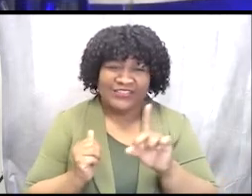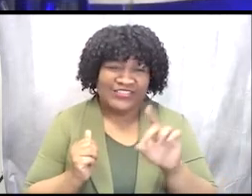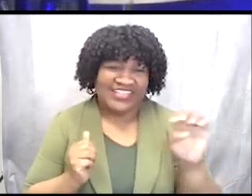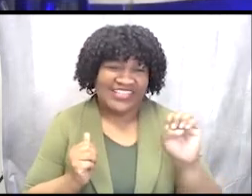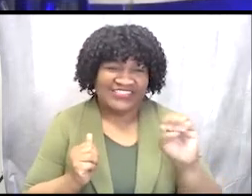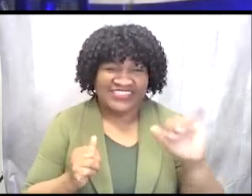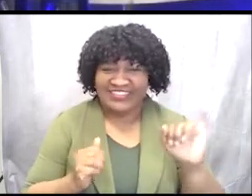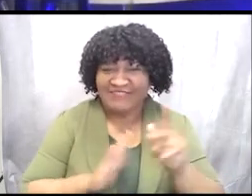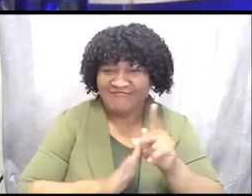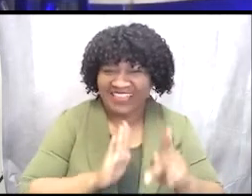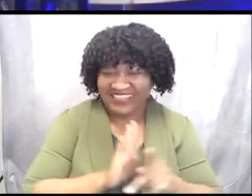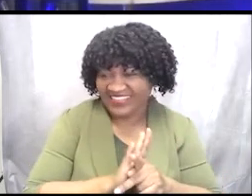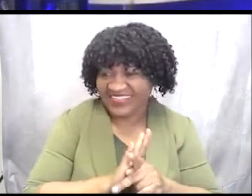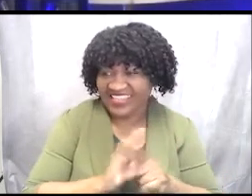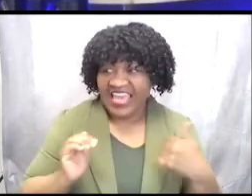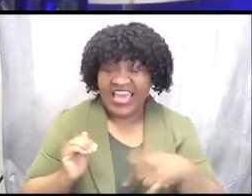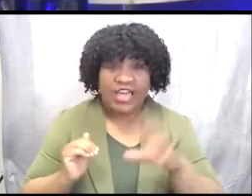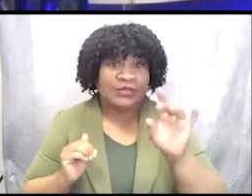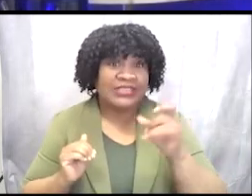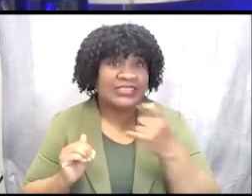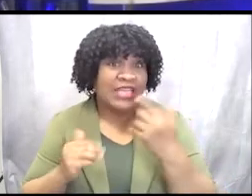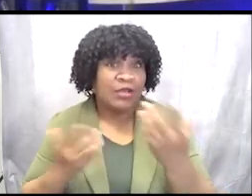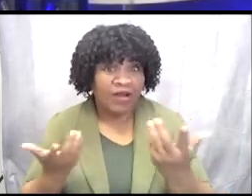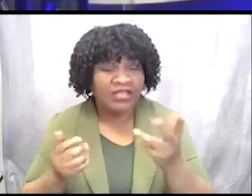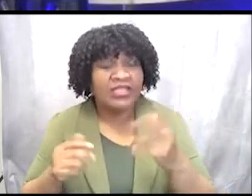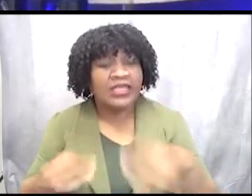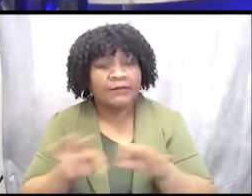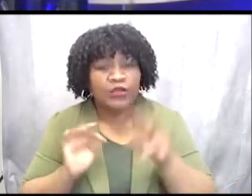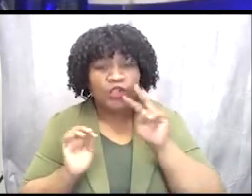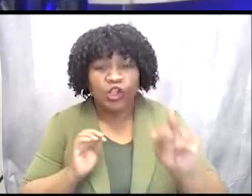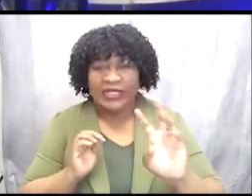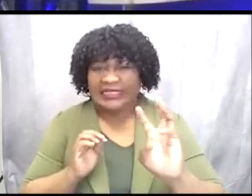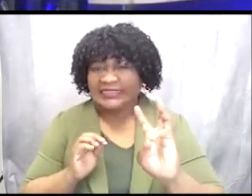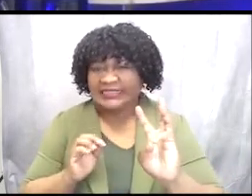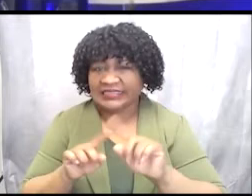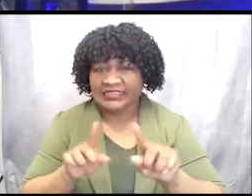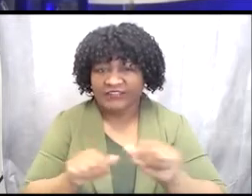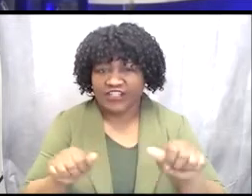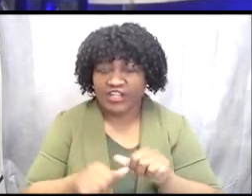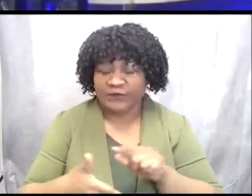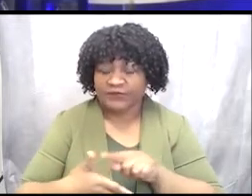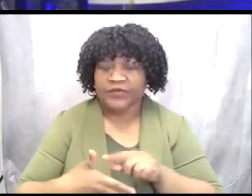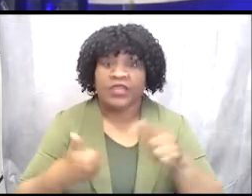and inclusion policy and we've said that it was to look at six areas, and one was governance.